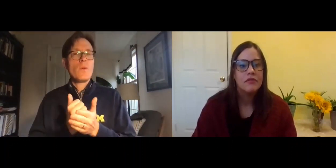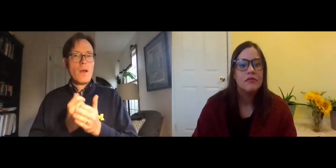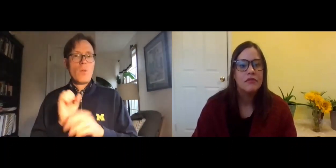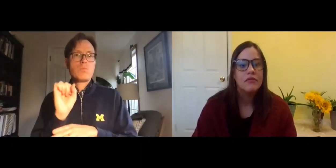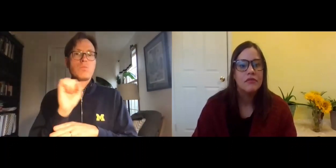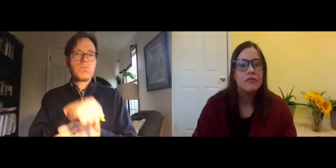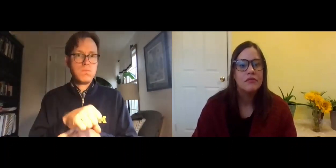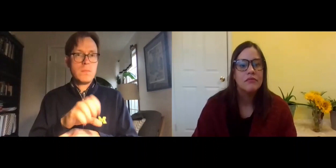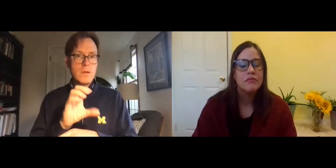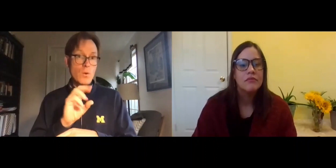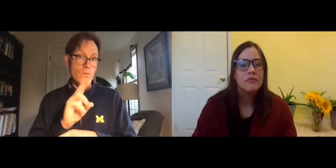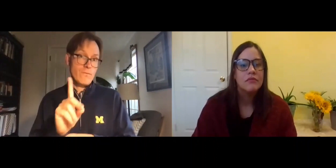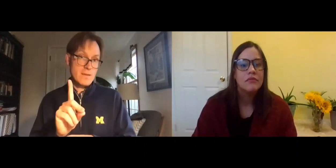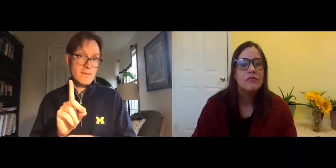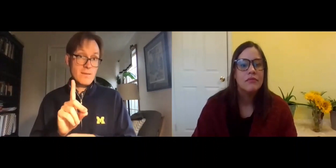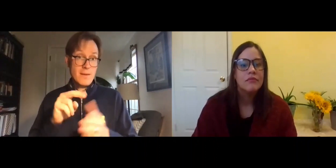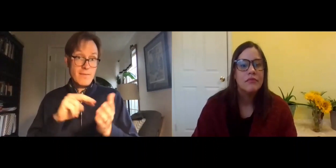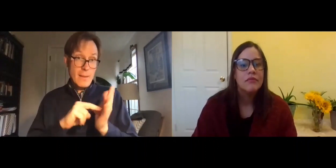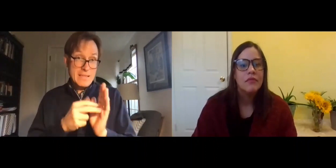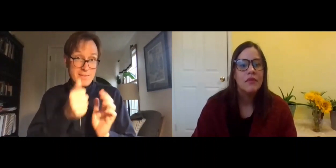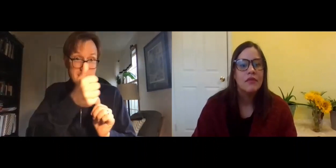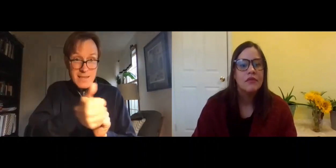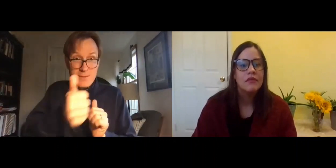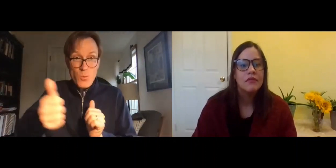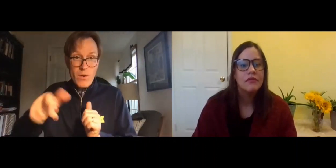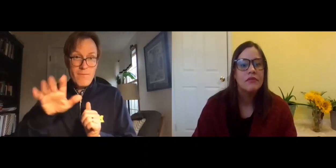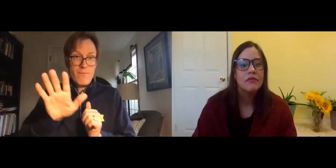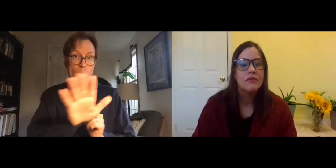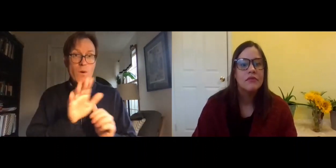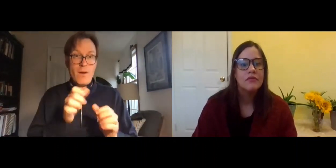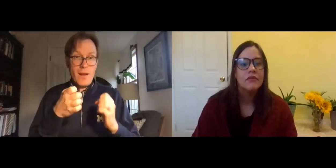We want to reduce the numbers of COVID-19 as quickly as possible.